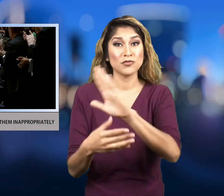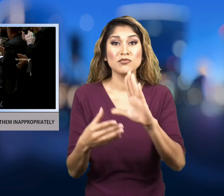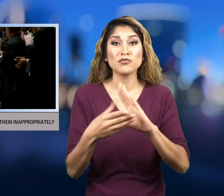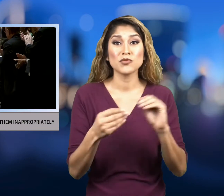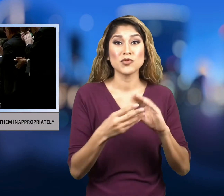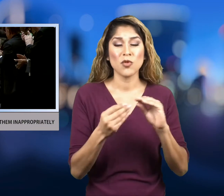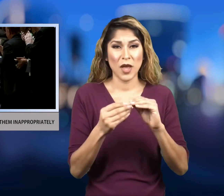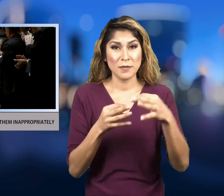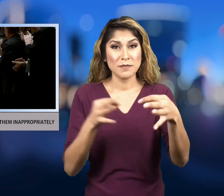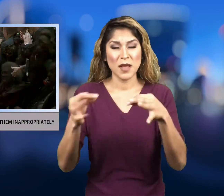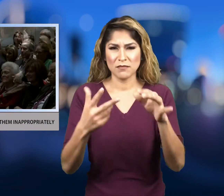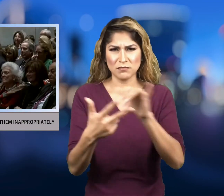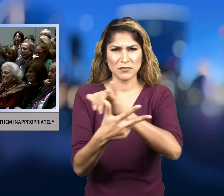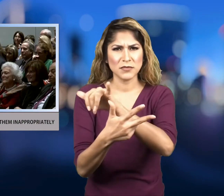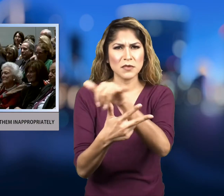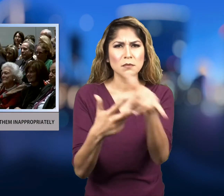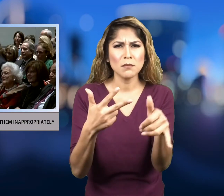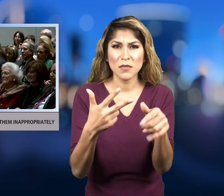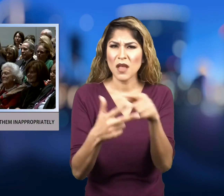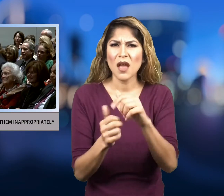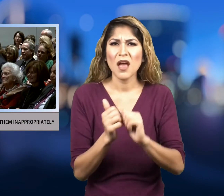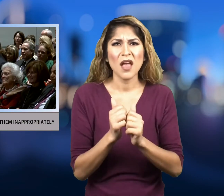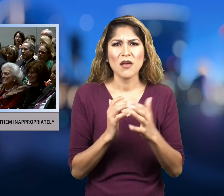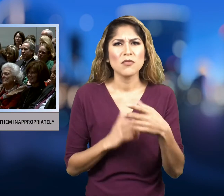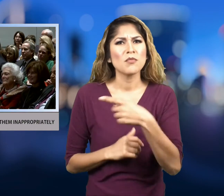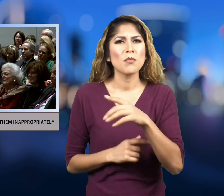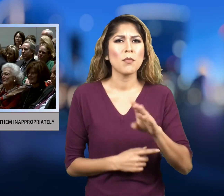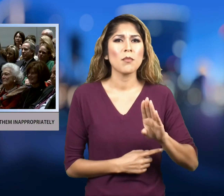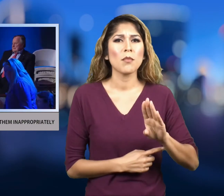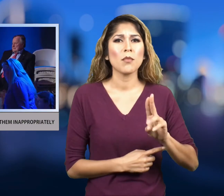similar stories about how Bush Sr.